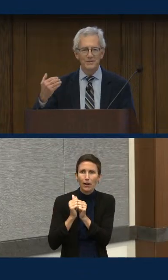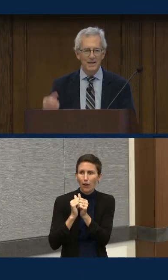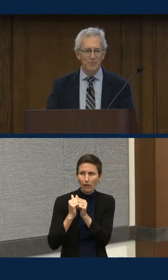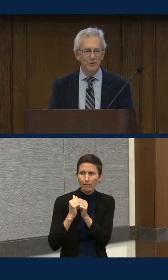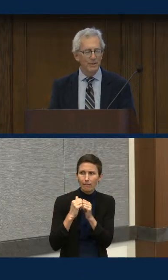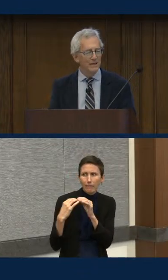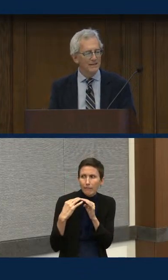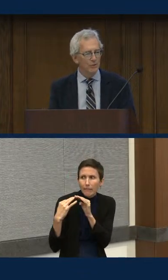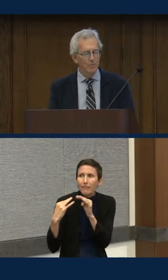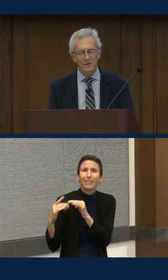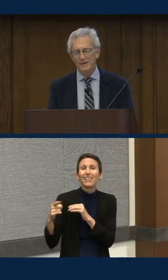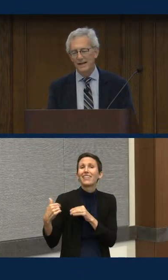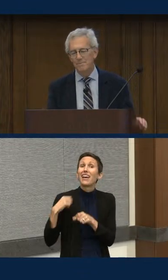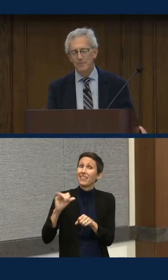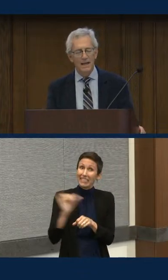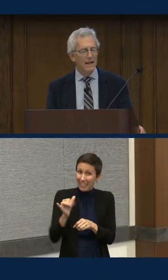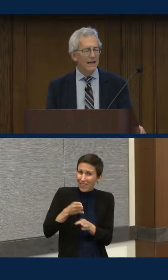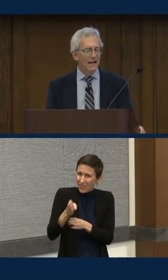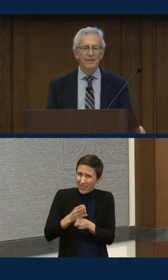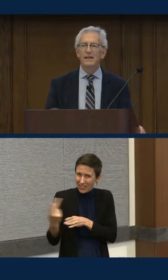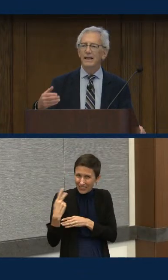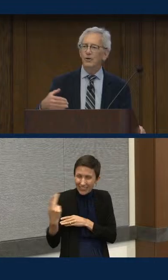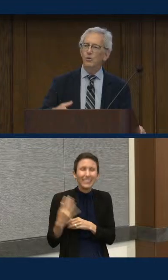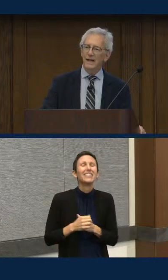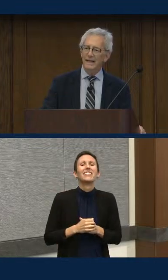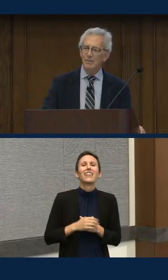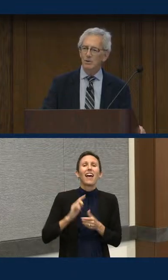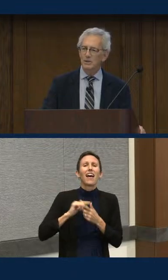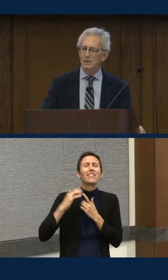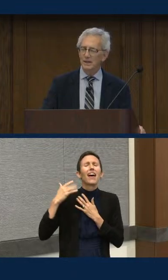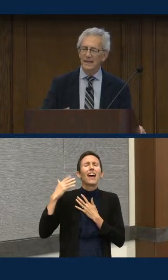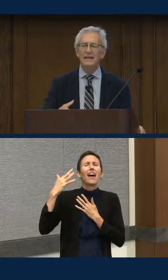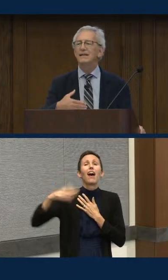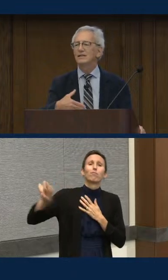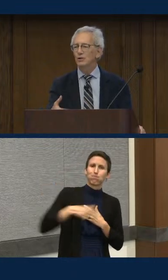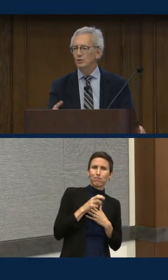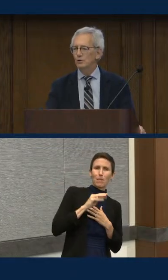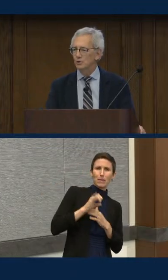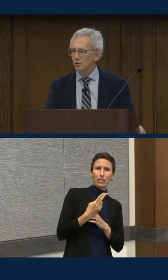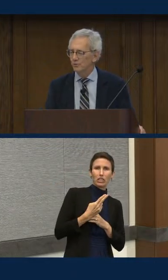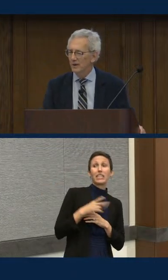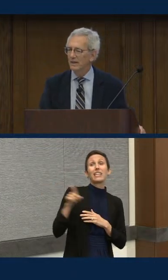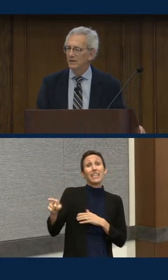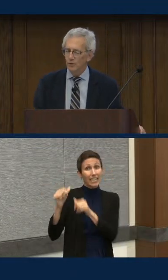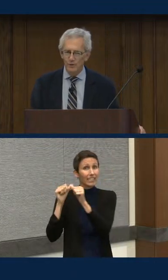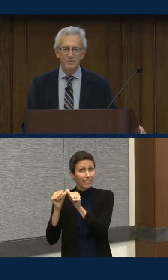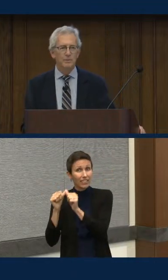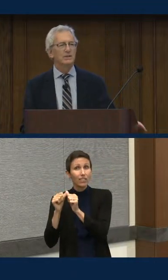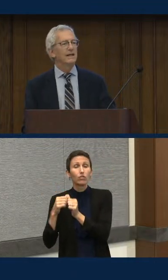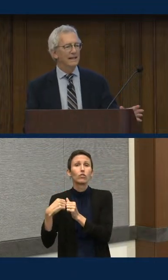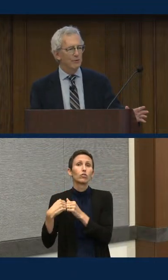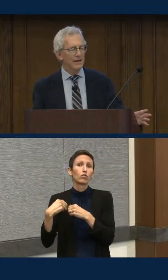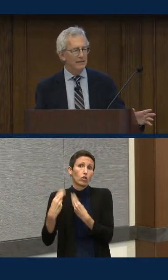in the same field I will tell you about today and later when I came to Michigan and he continued to serve the